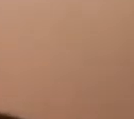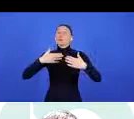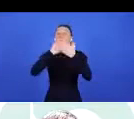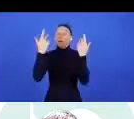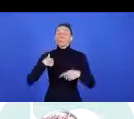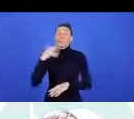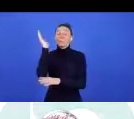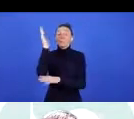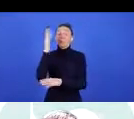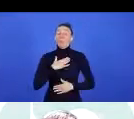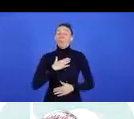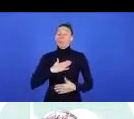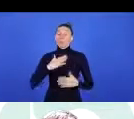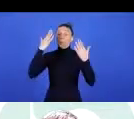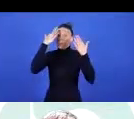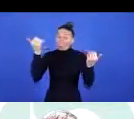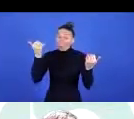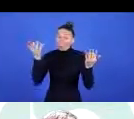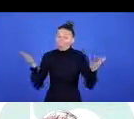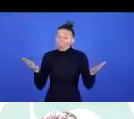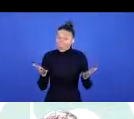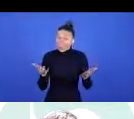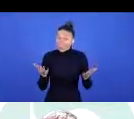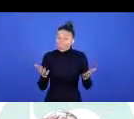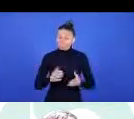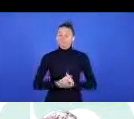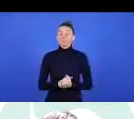. The reason I wanted to present